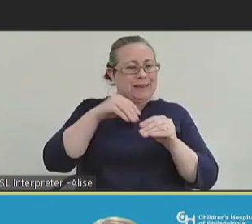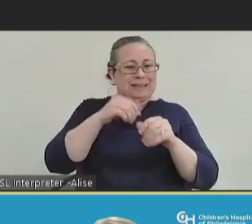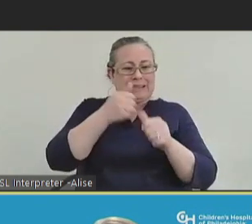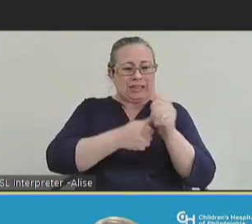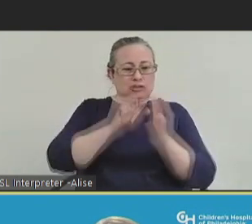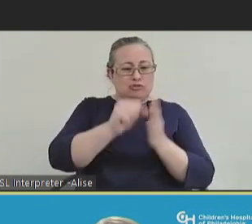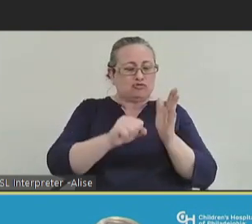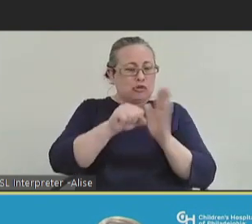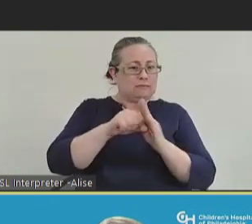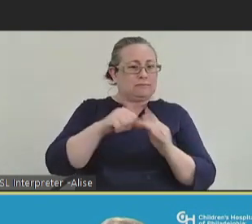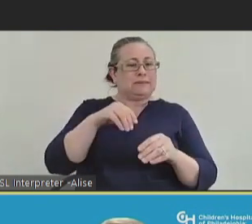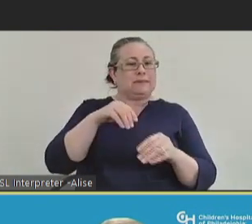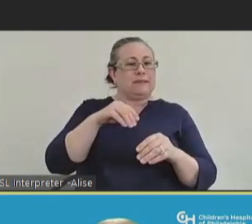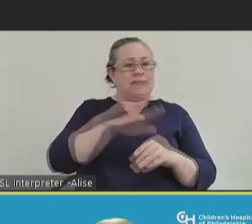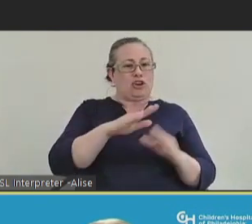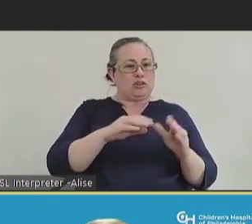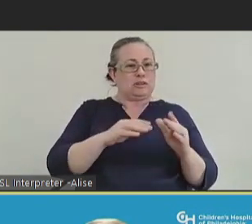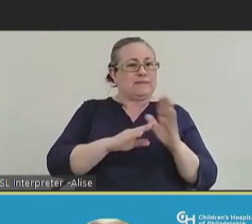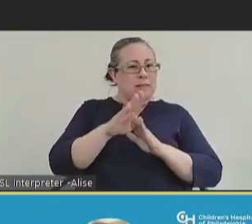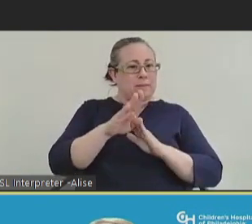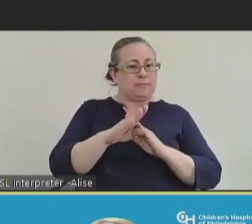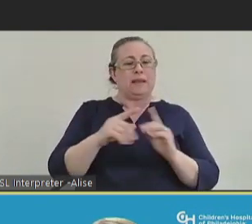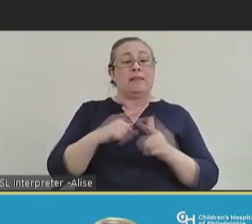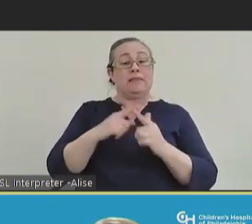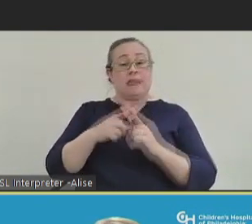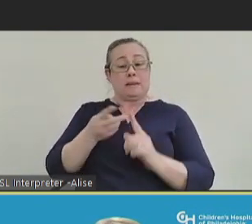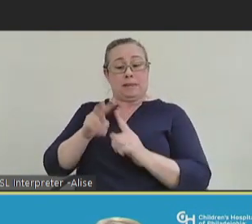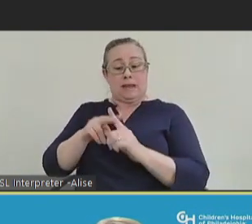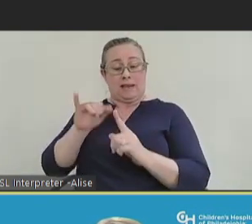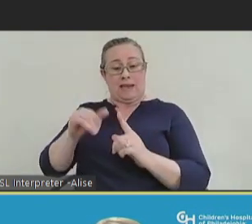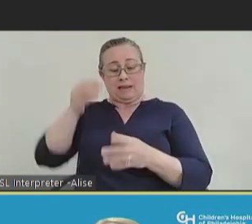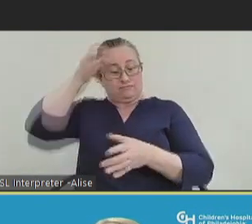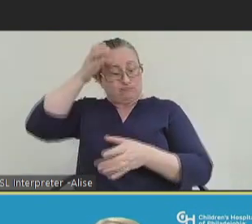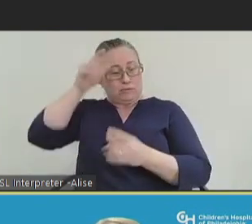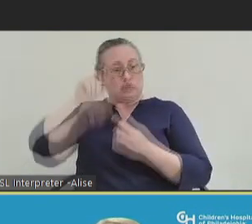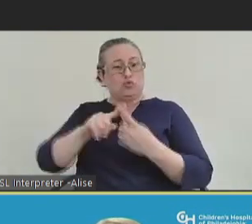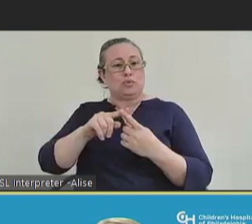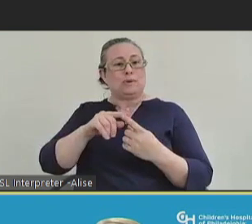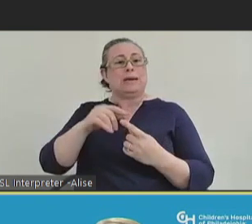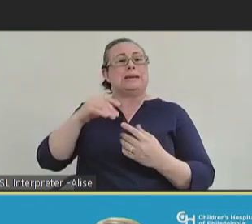knowledge to address the psychosocial concerns that can accompany stressful or traumatic events.